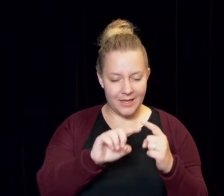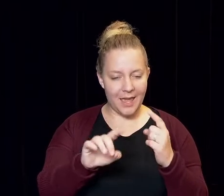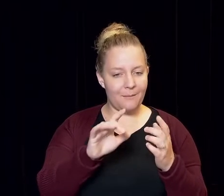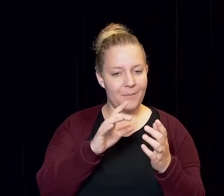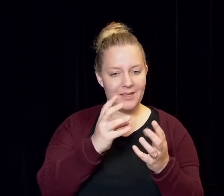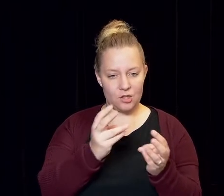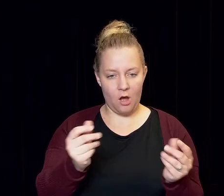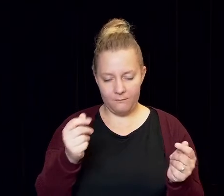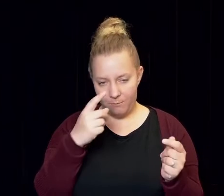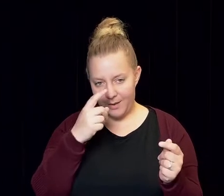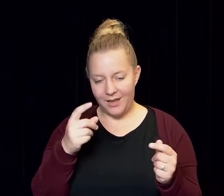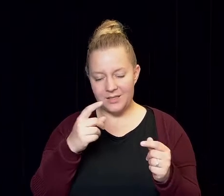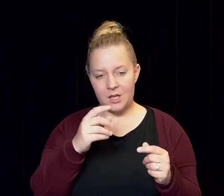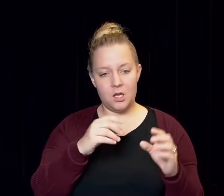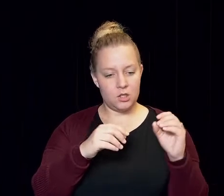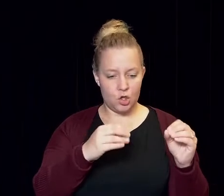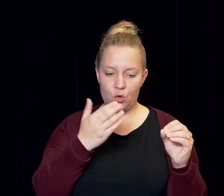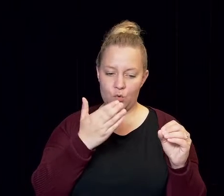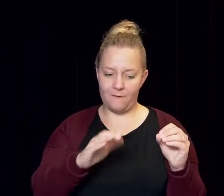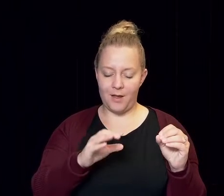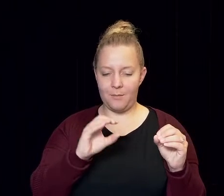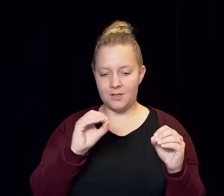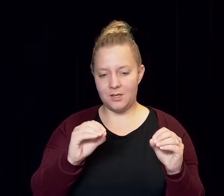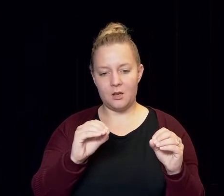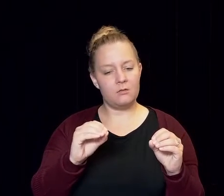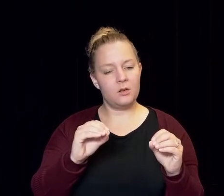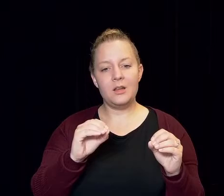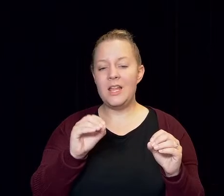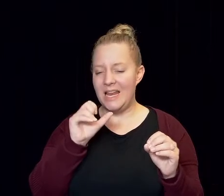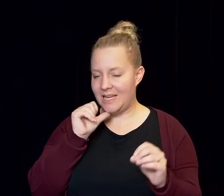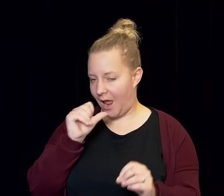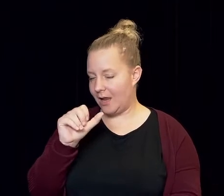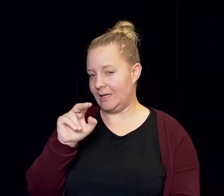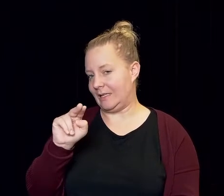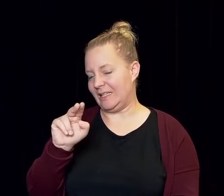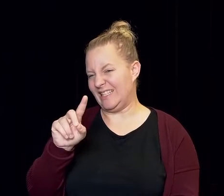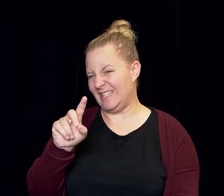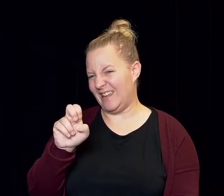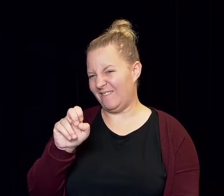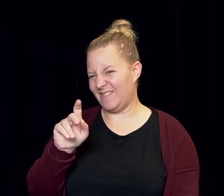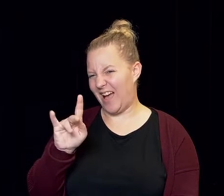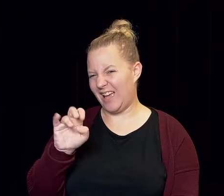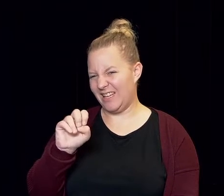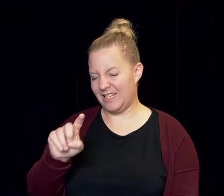anything divided by 0 is undefined. So, that's why I went ahead and just skipped to that point.